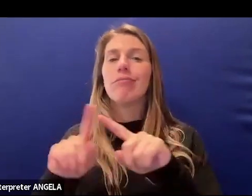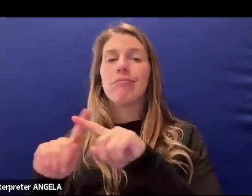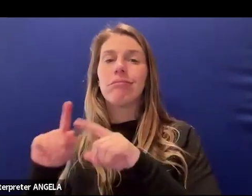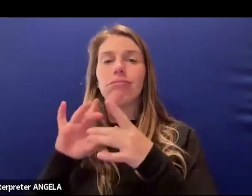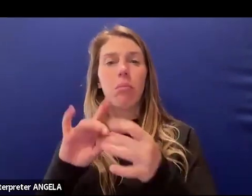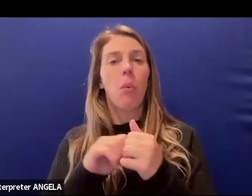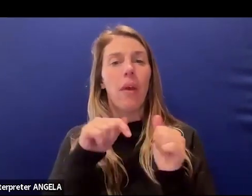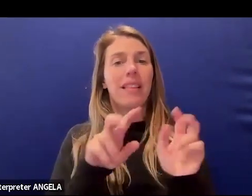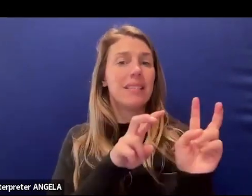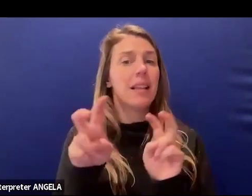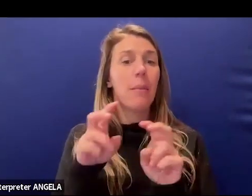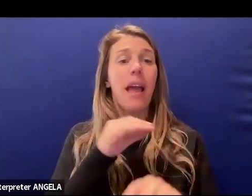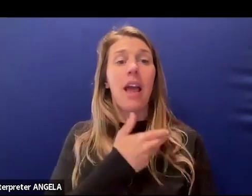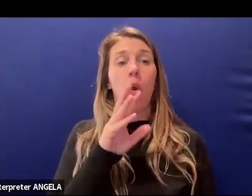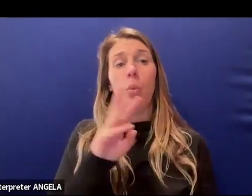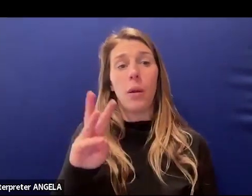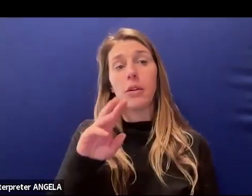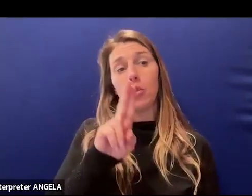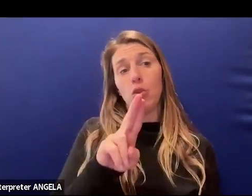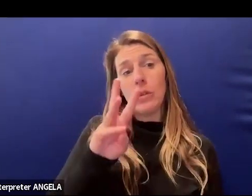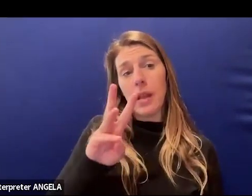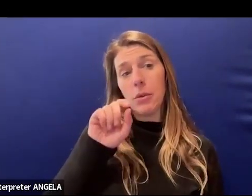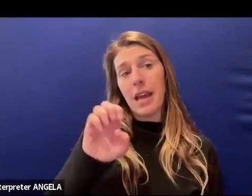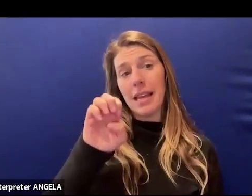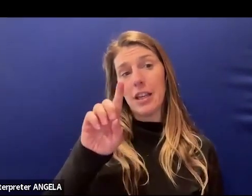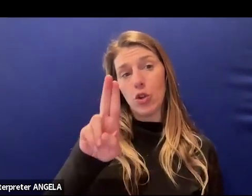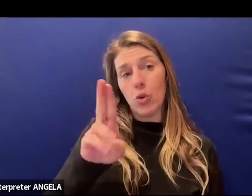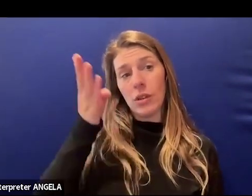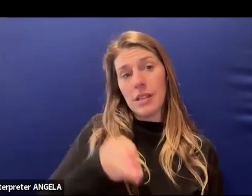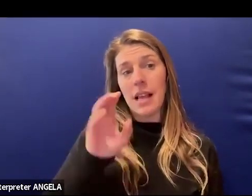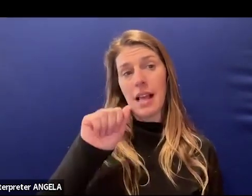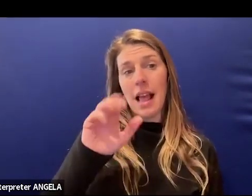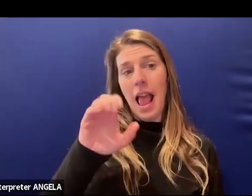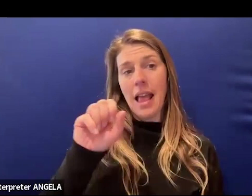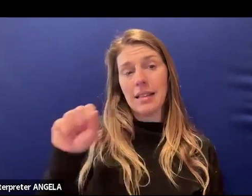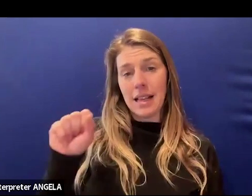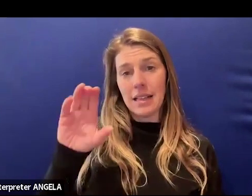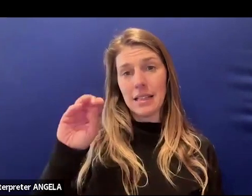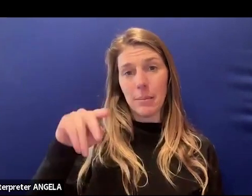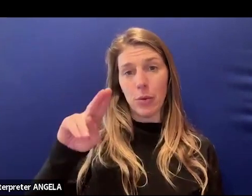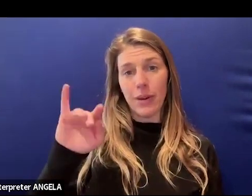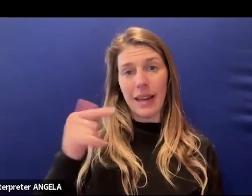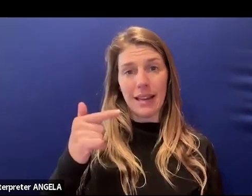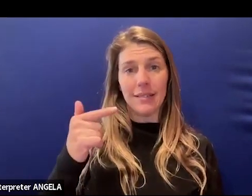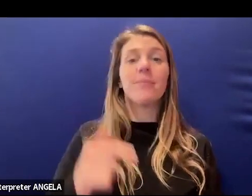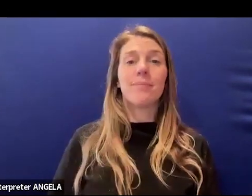related to these topics as well. Our website is uw.edu/accesscomputing.